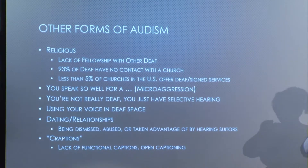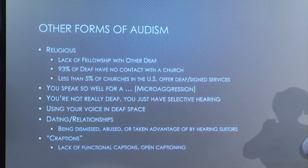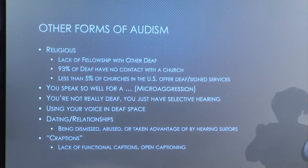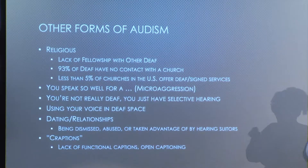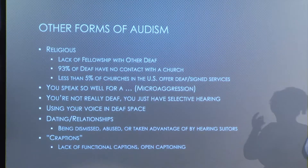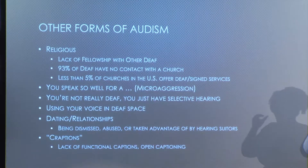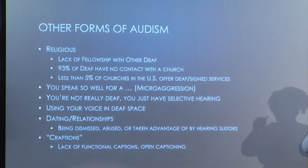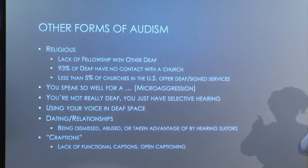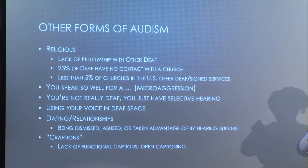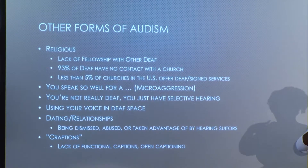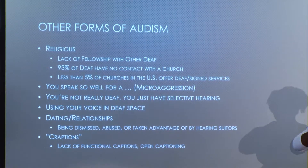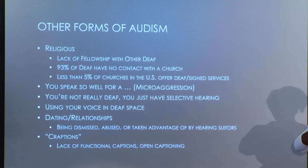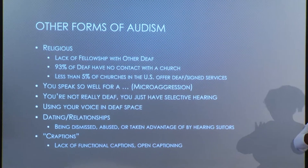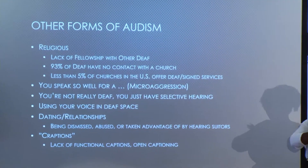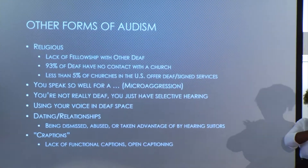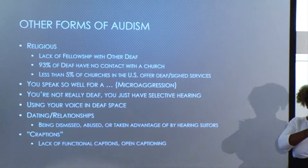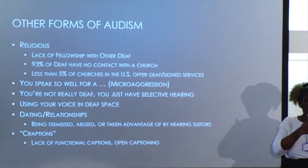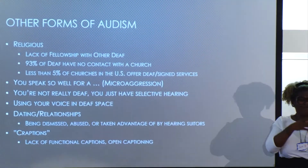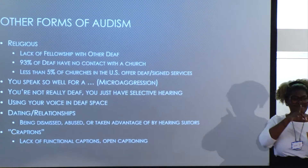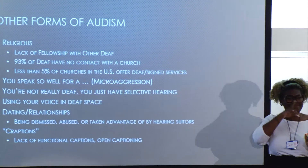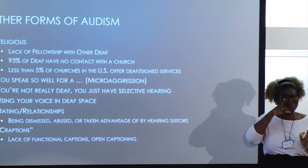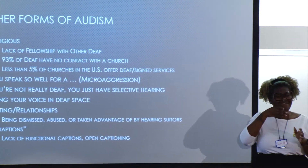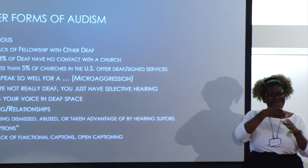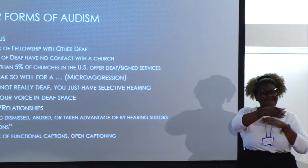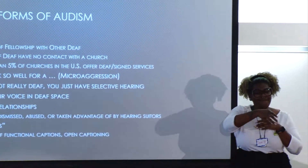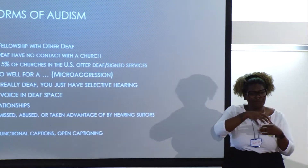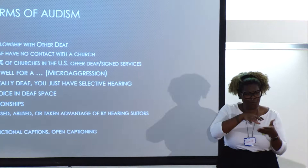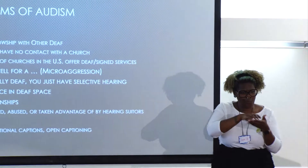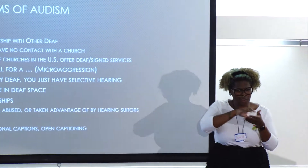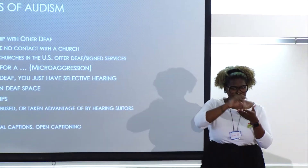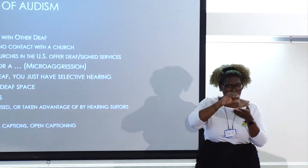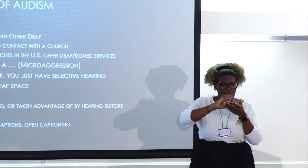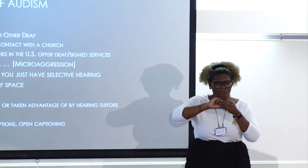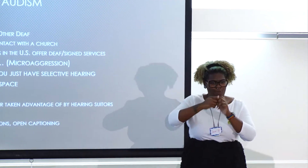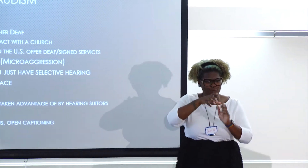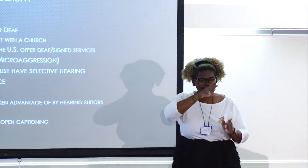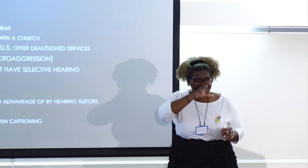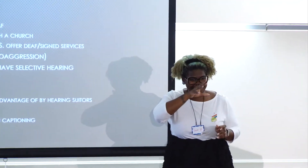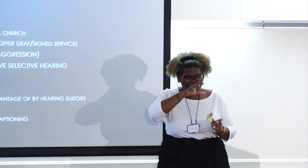Well, you speak well for a deaf person. For a deaf person? You know?